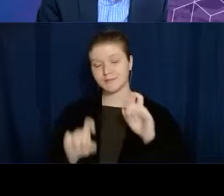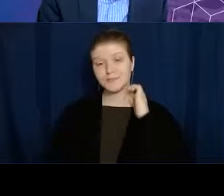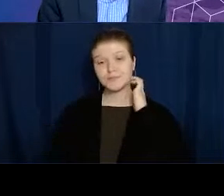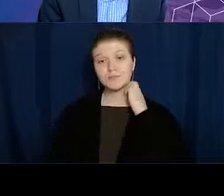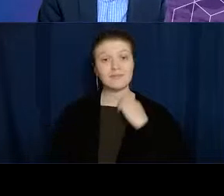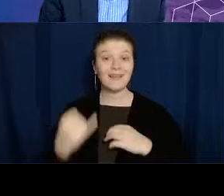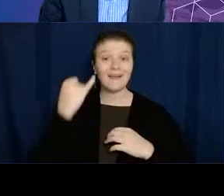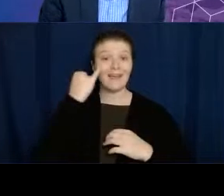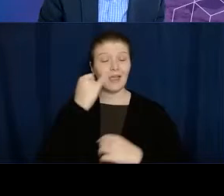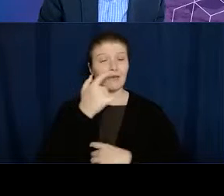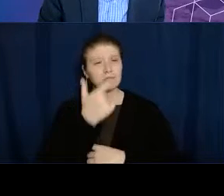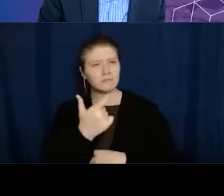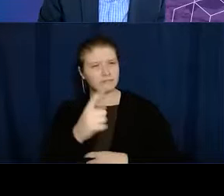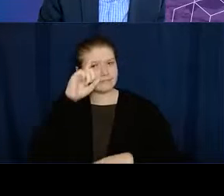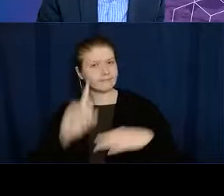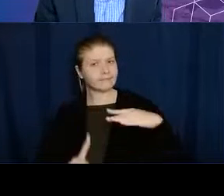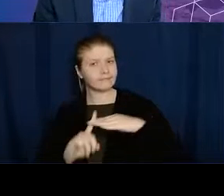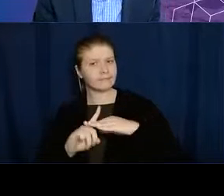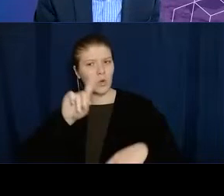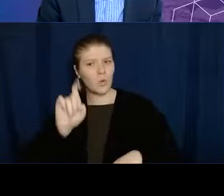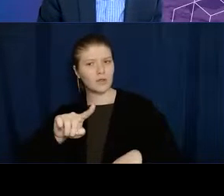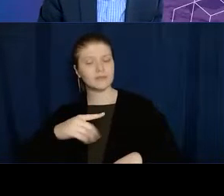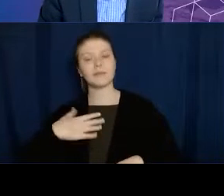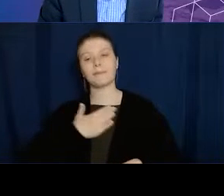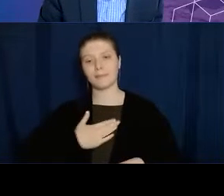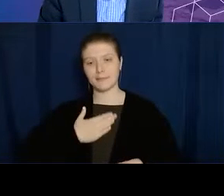please submit them using the Q&A function at the bottom of your screen.